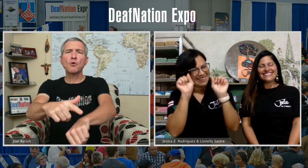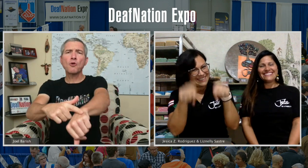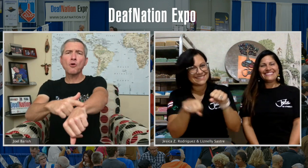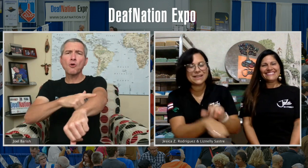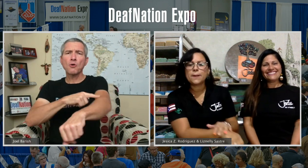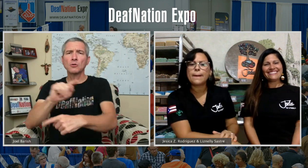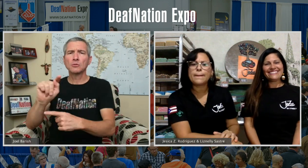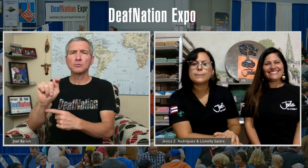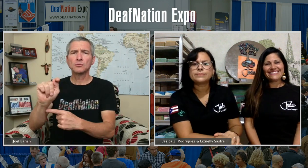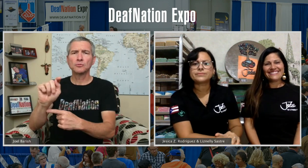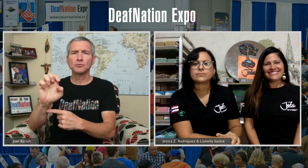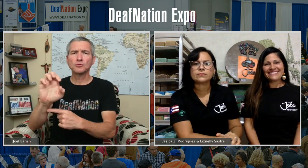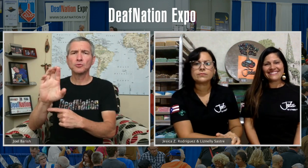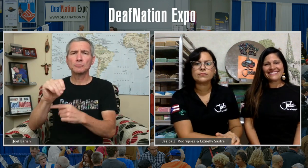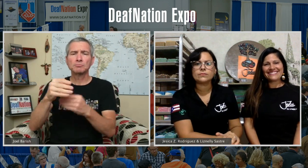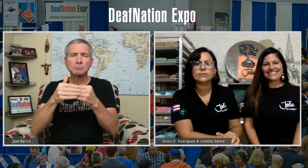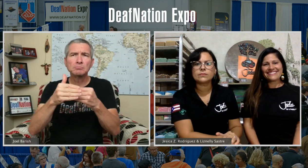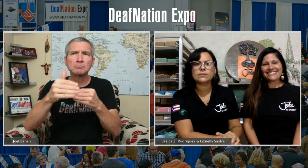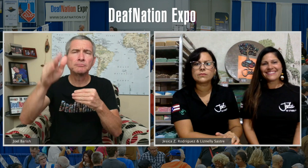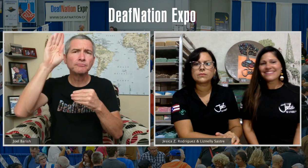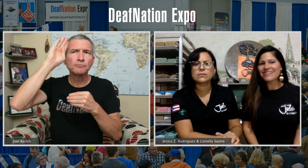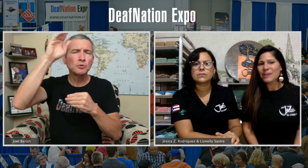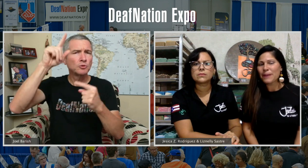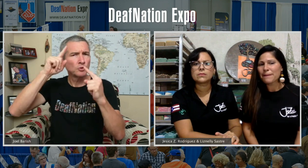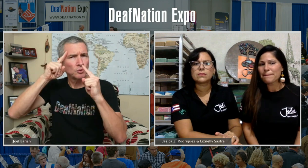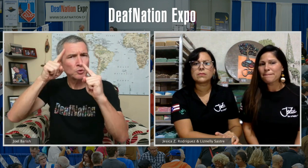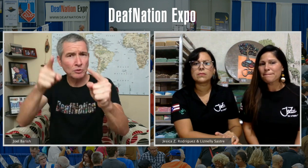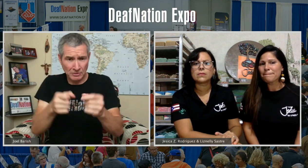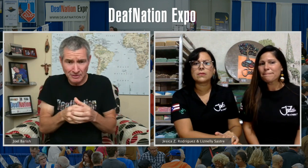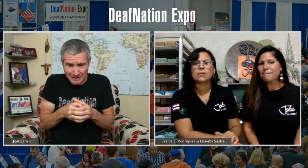What’s your long term future goal?